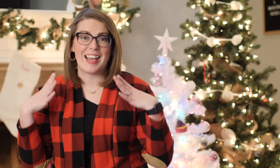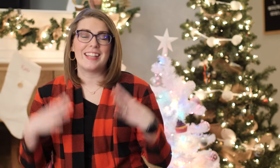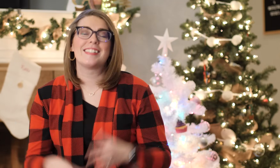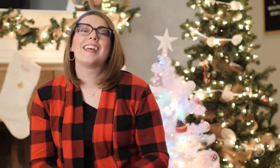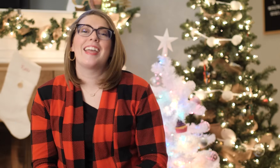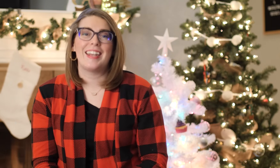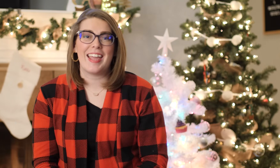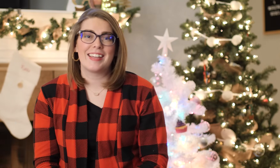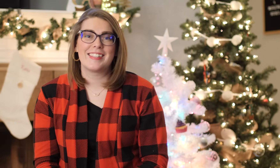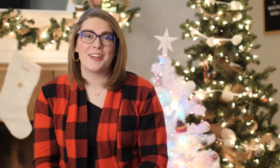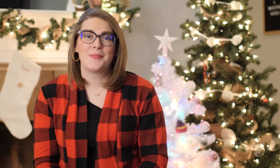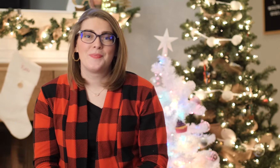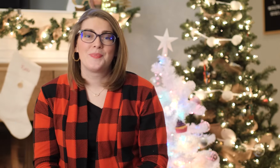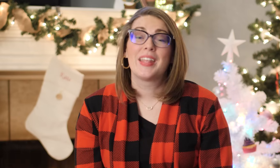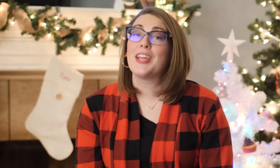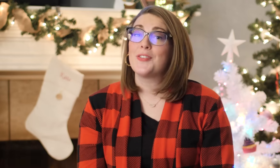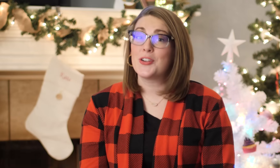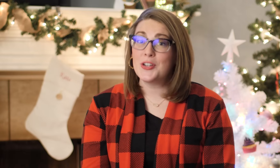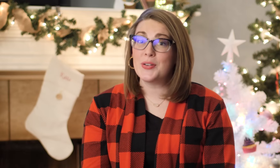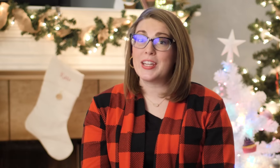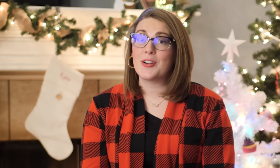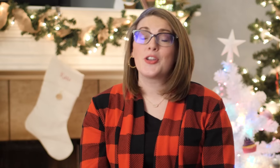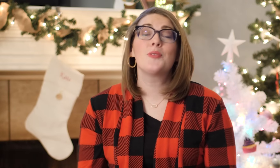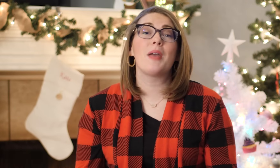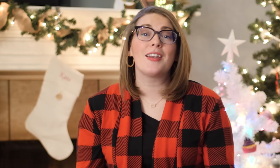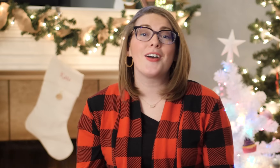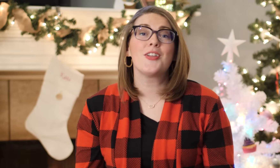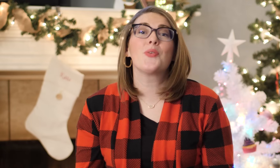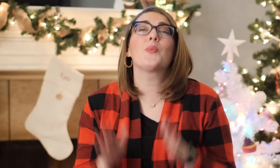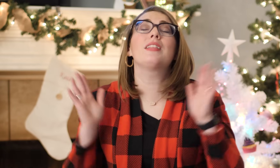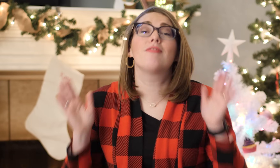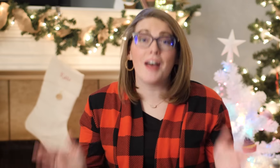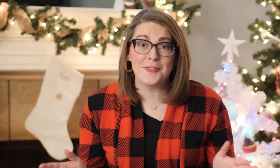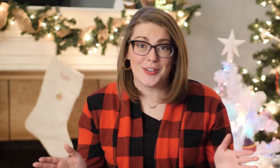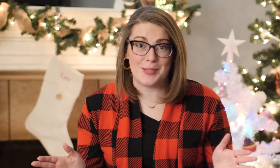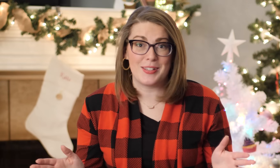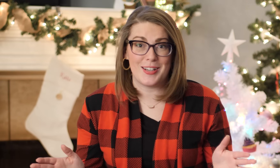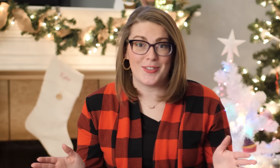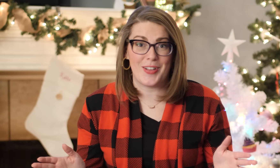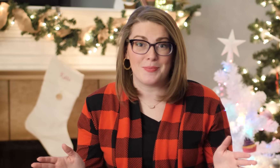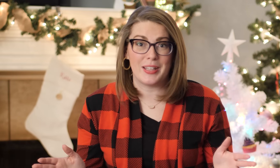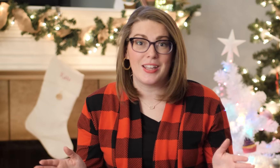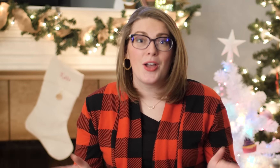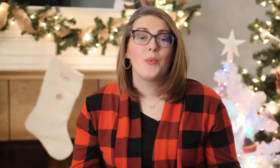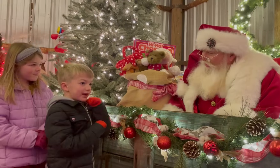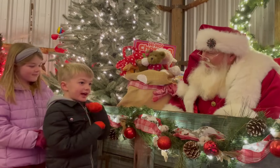signs in ASL. If you're new here, you may not know that we love Christmas in our family. We